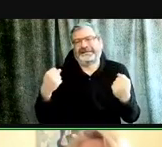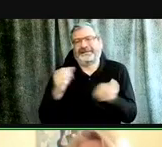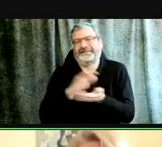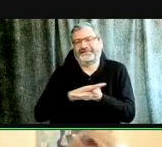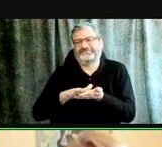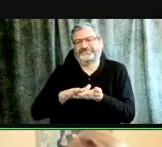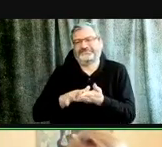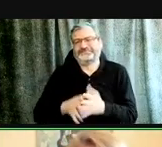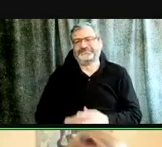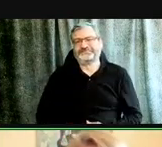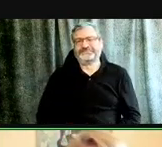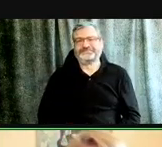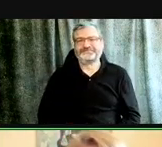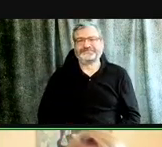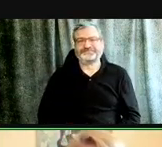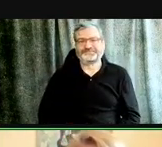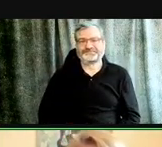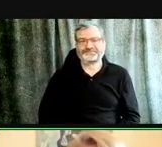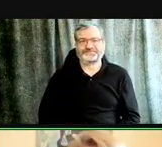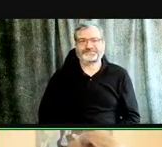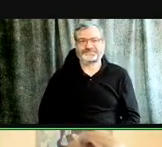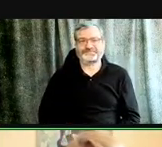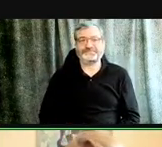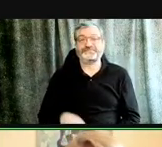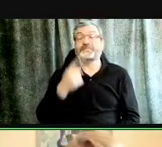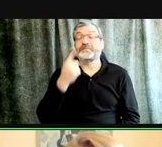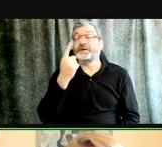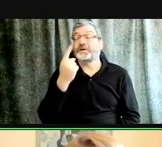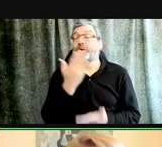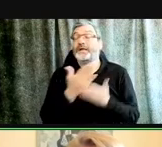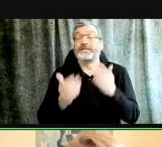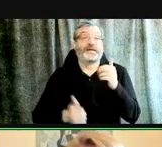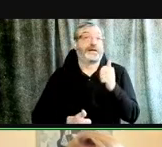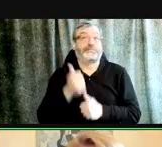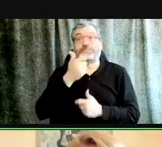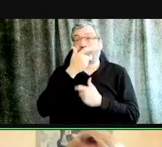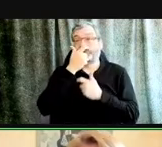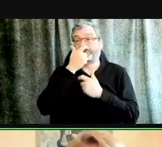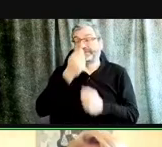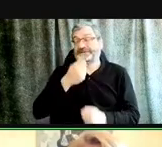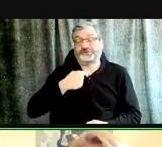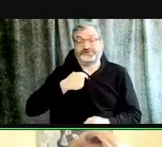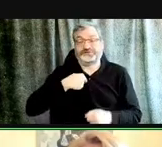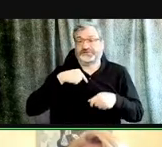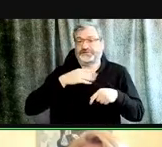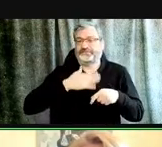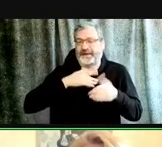One of the things that I had been most interested in when I was researching how